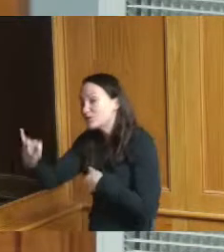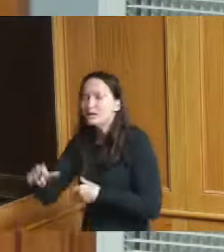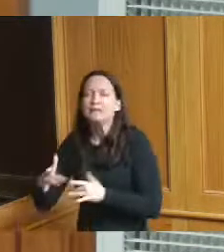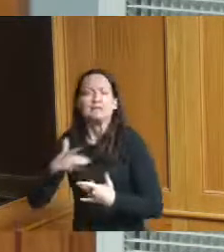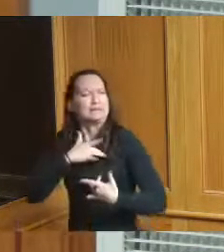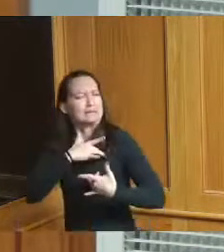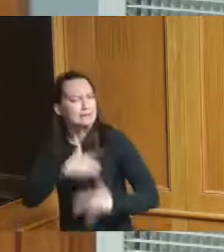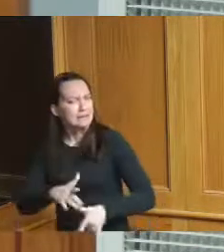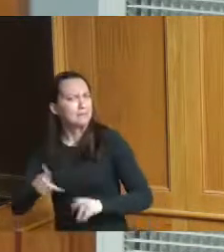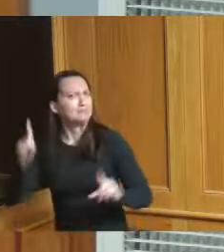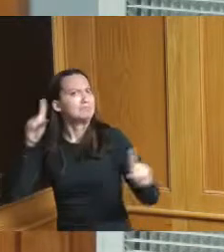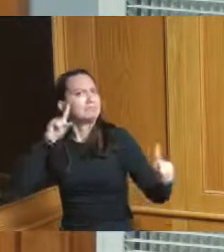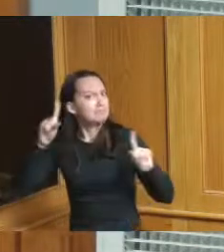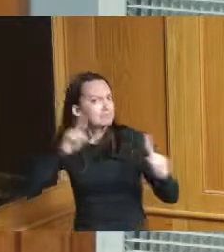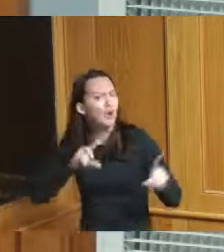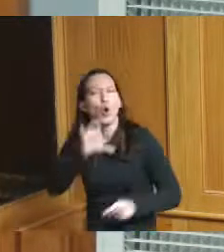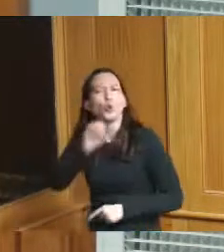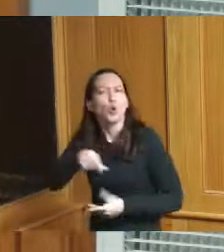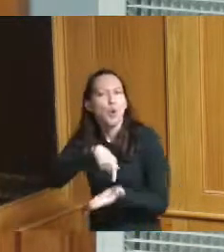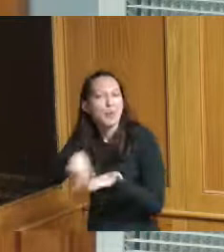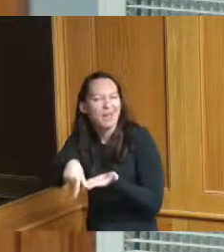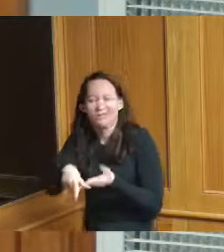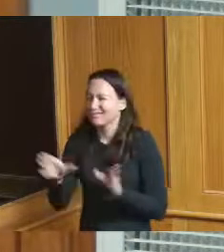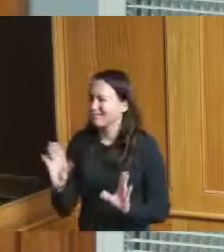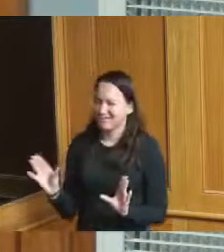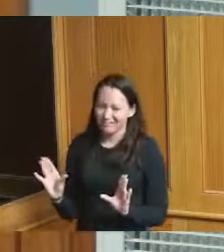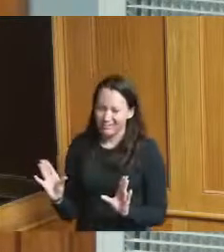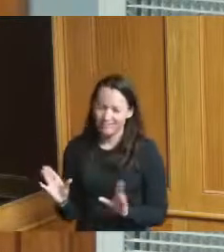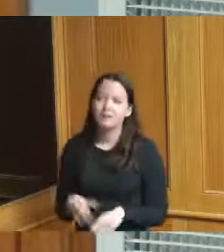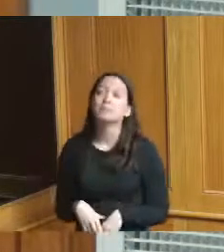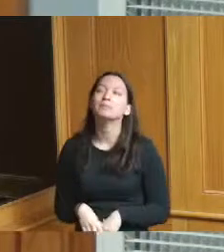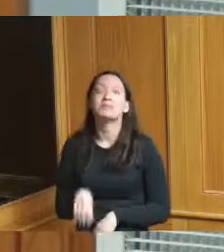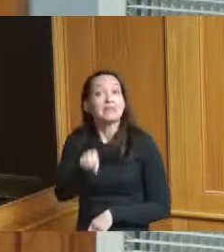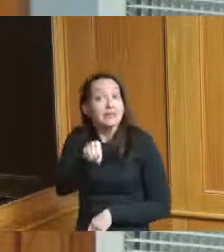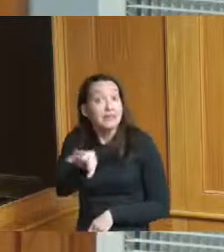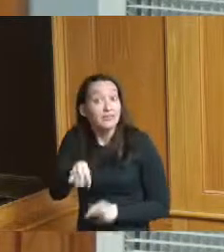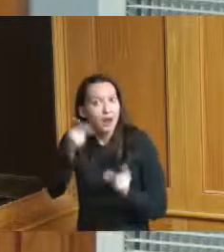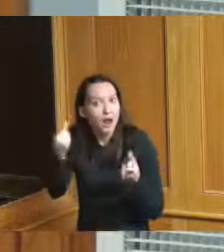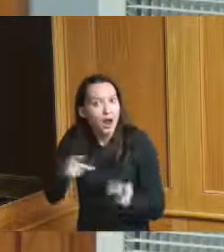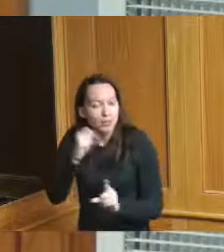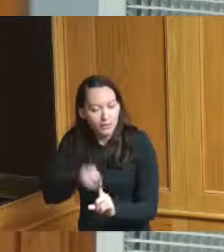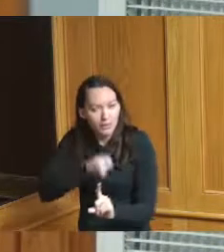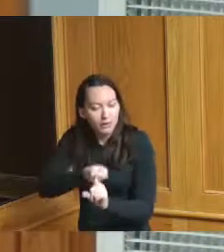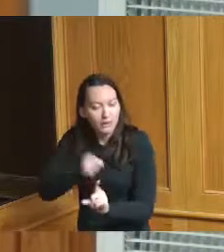many instances of the copay as you just shared if you get into one of those situations most of